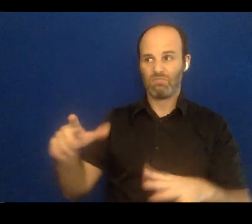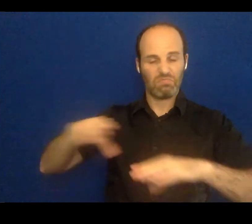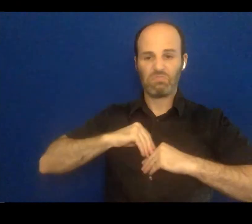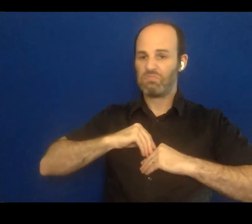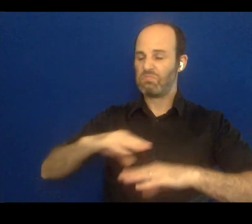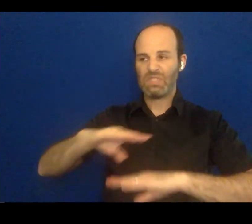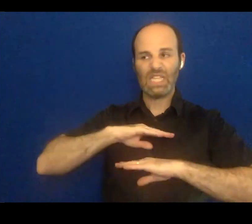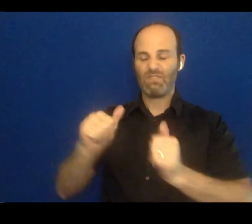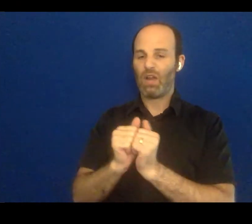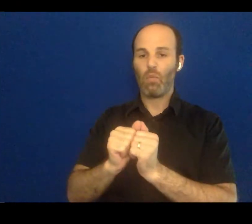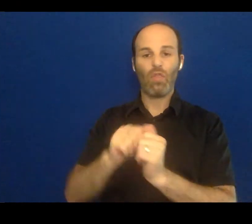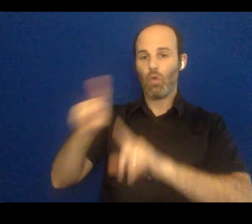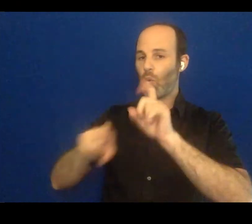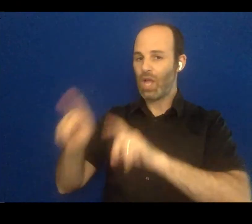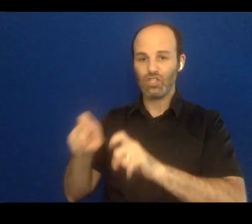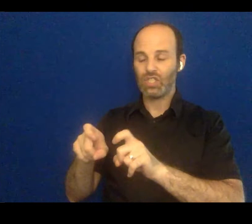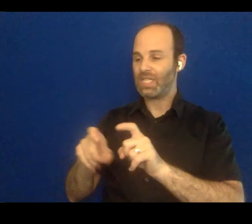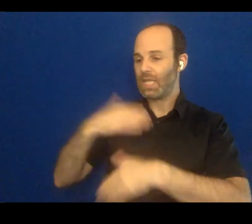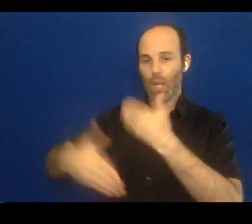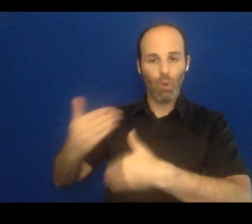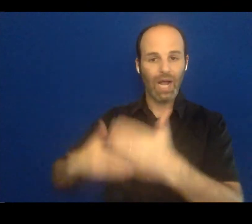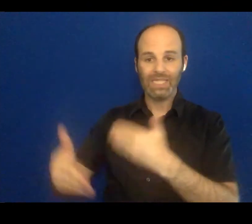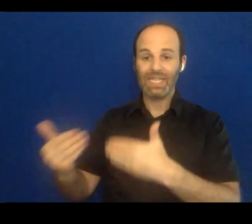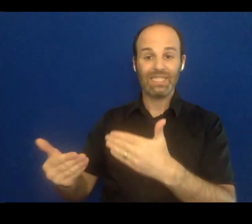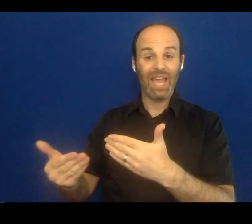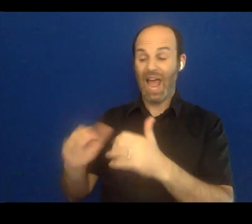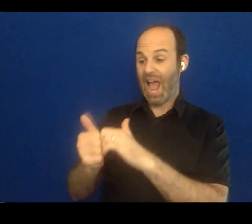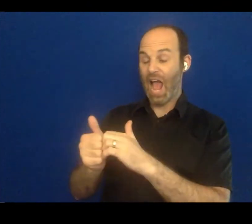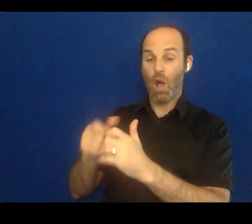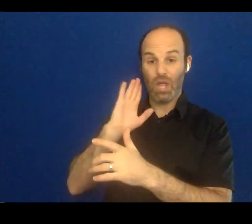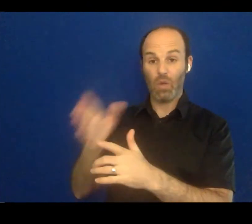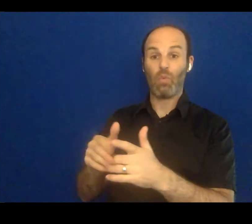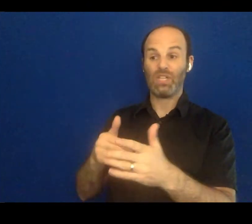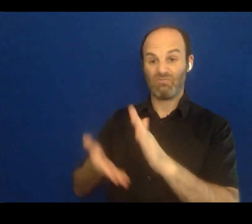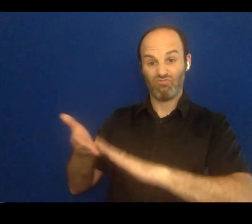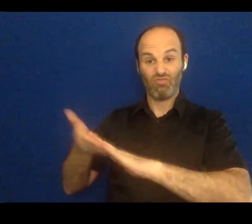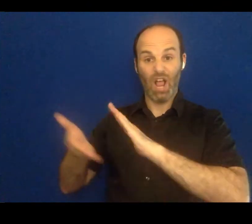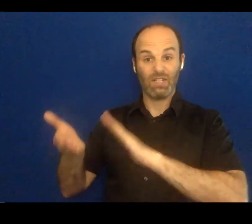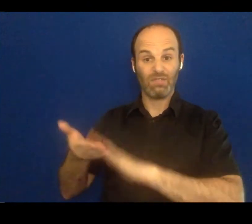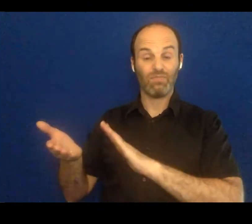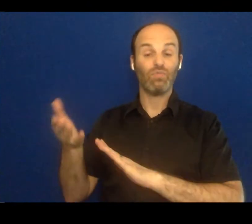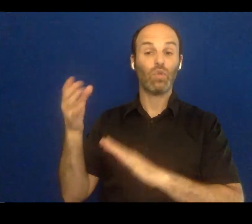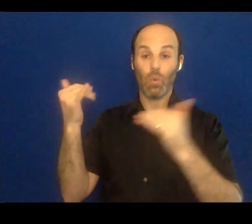THE PROCESS WAS BEING DONE AND THE WAY THAT THE STUDY WAS BEING